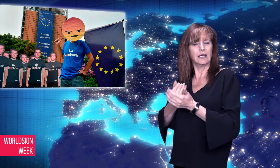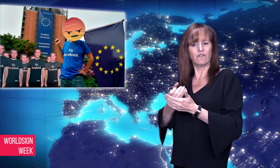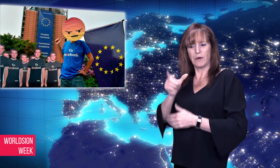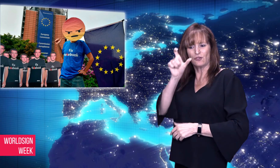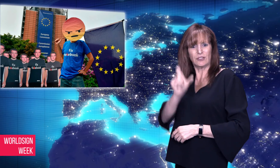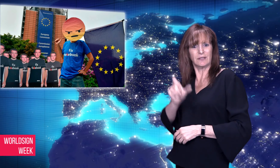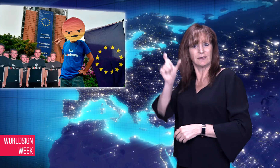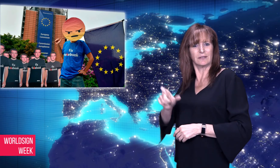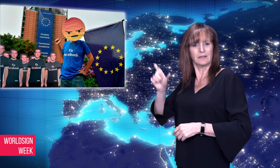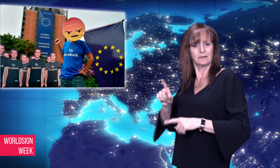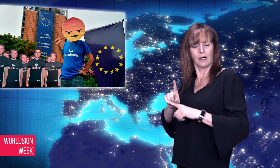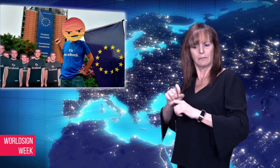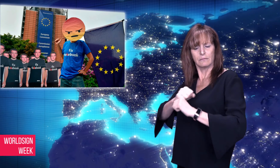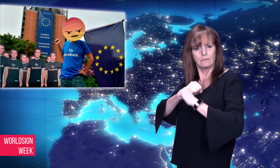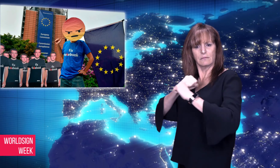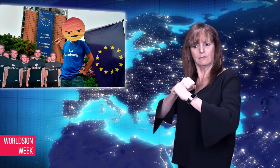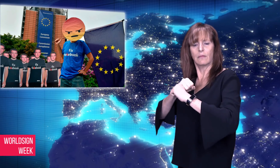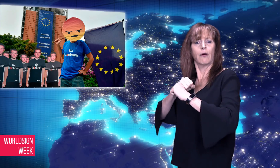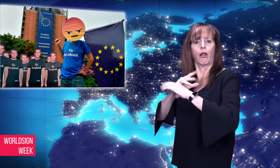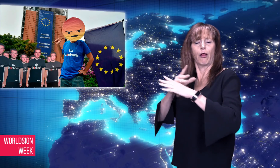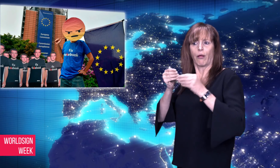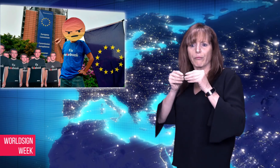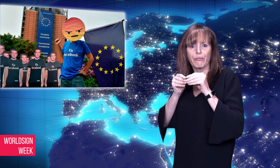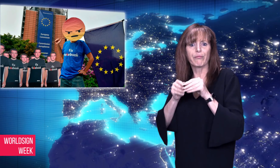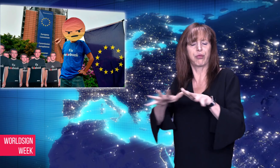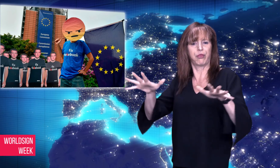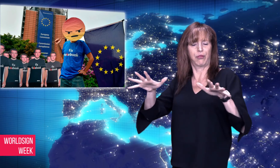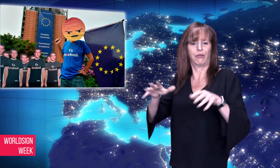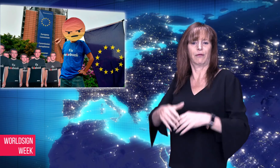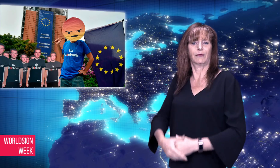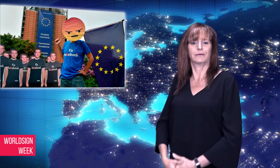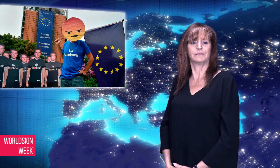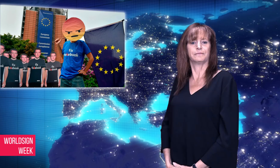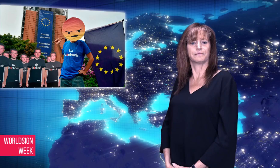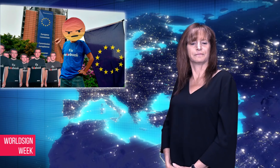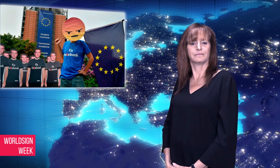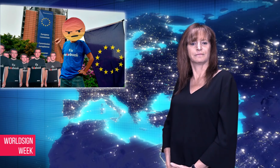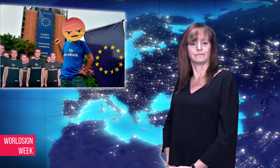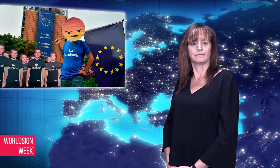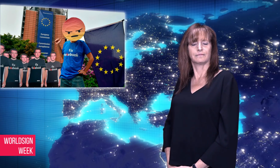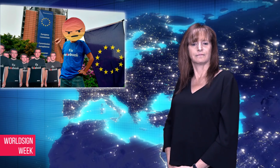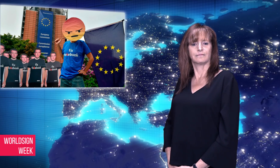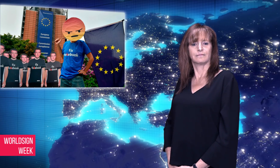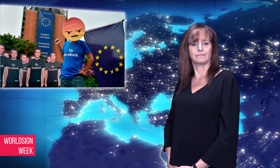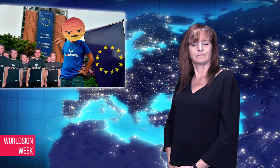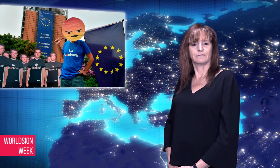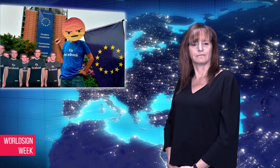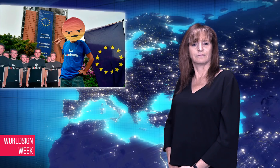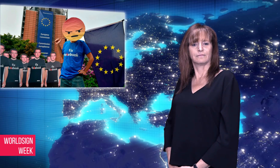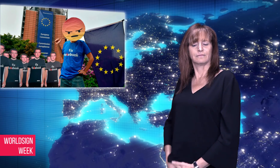of personal data last month. A British political consulting firm